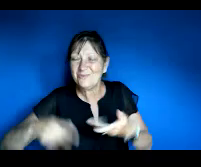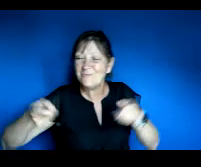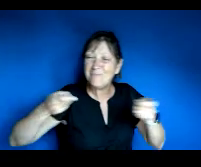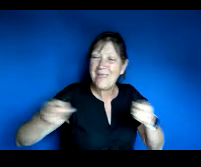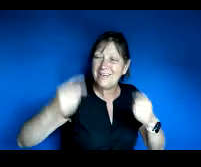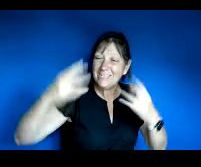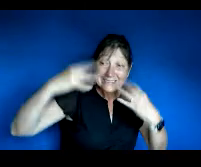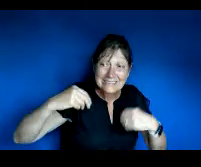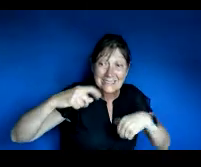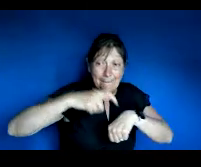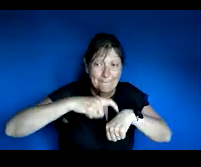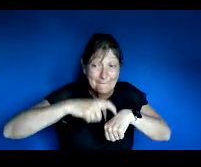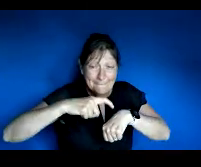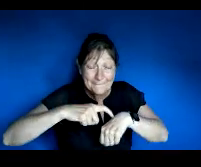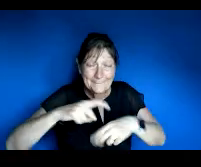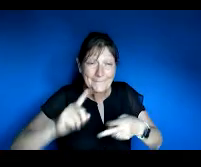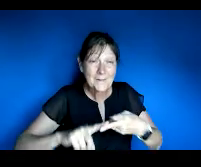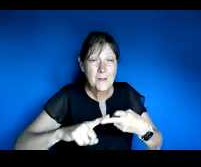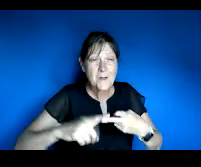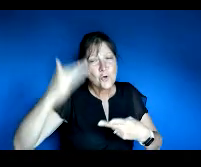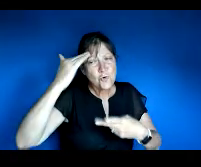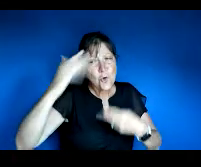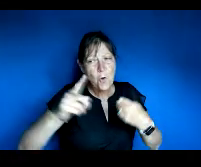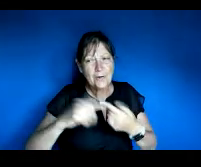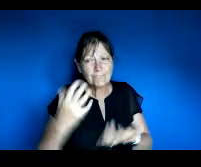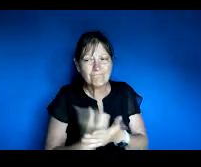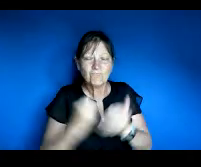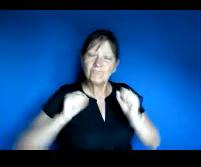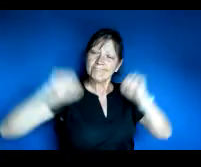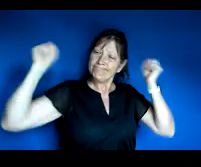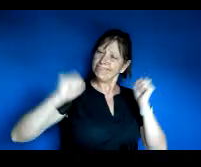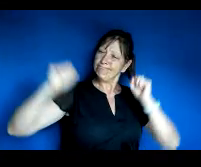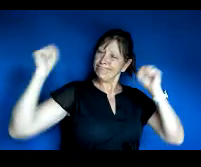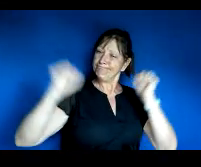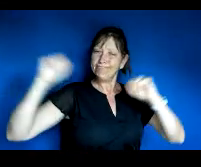knowing when you're gonna get your exercise in, knowing when you're gonna study,